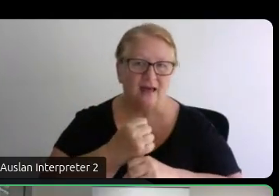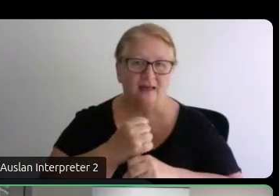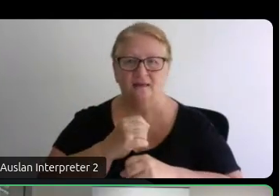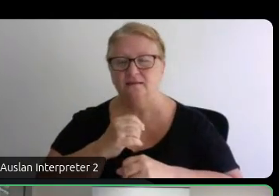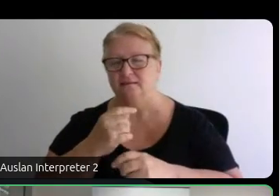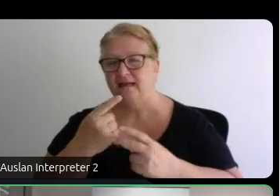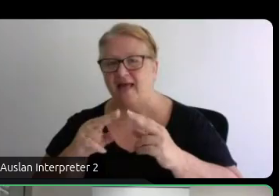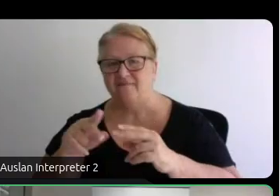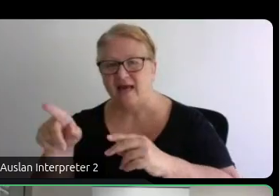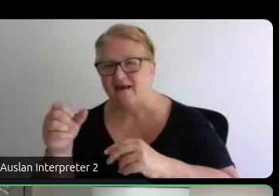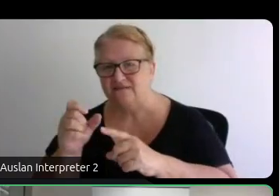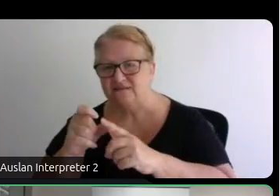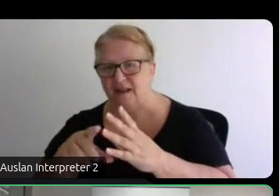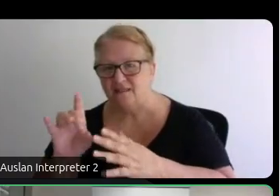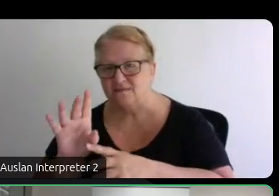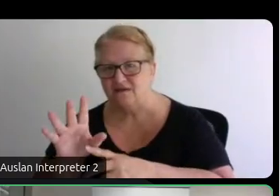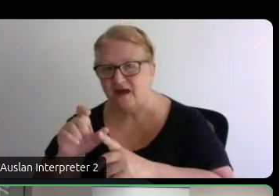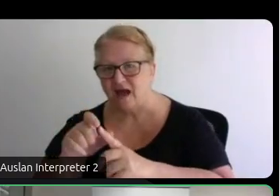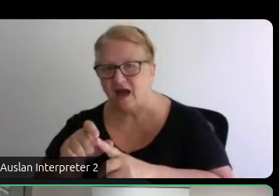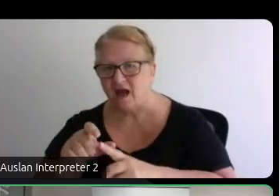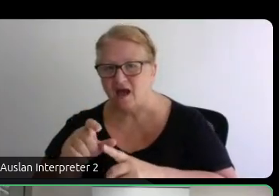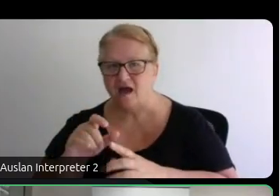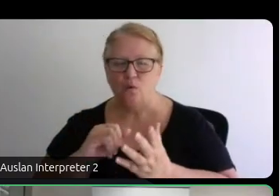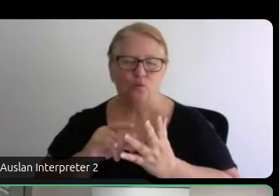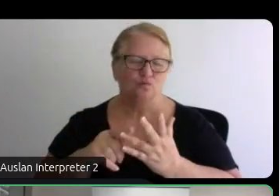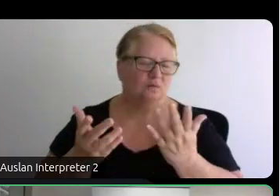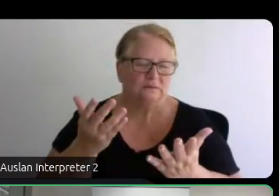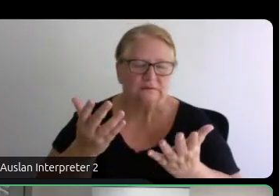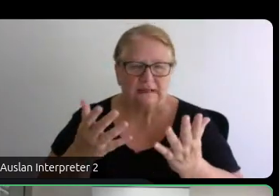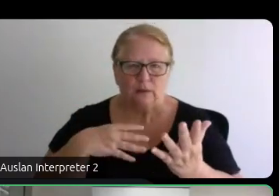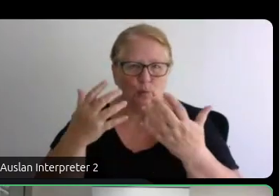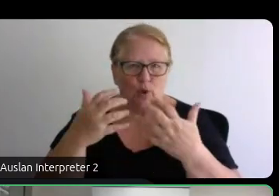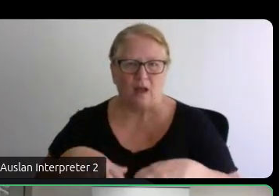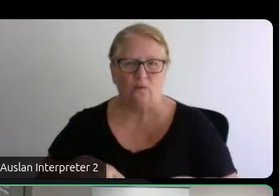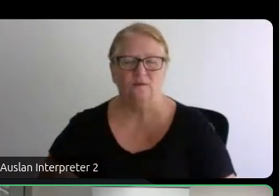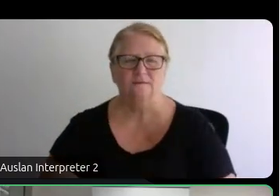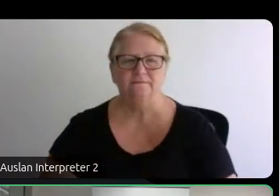but obviously sometimes they're not. So there's a few different aspects there. Um I will always